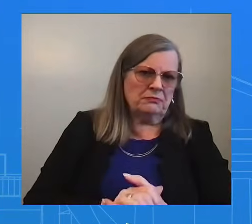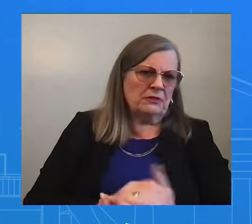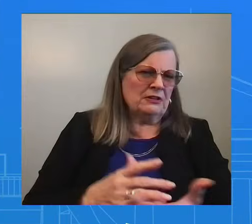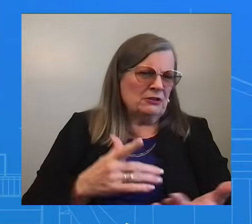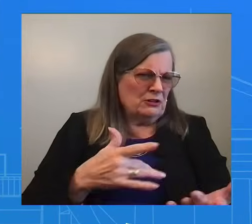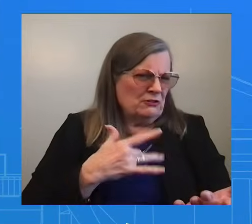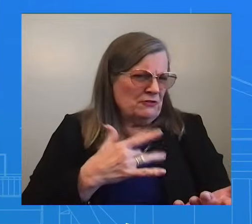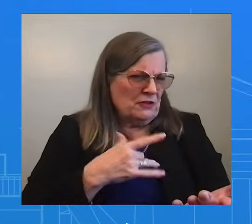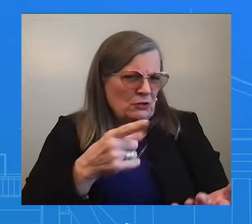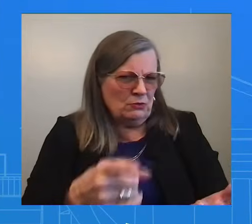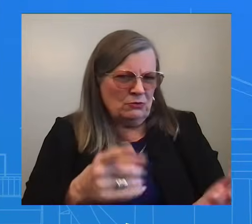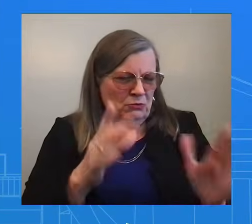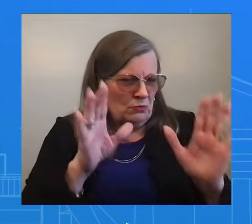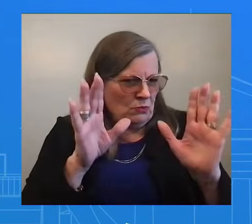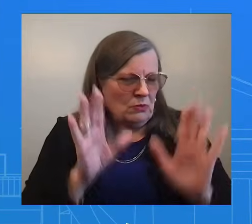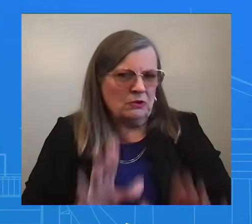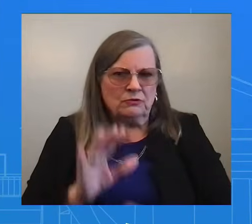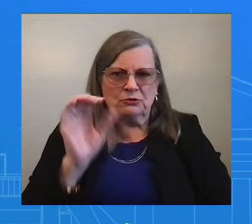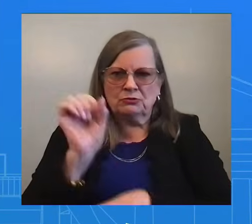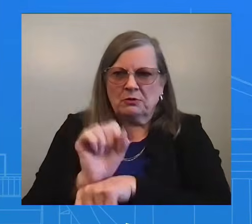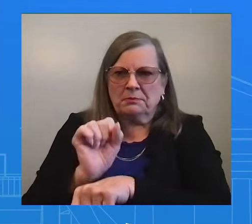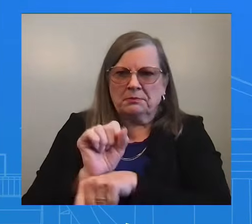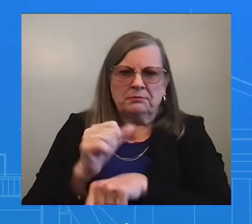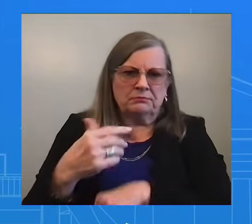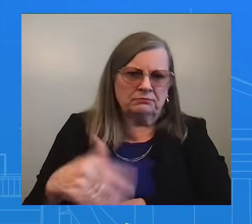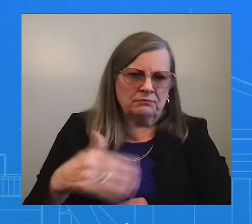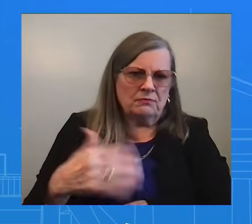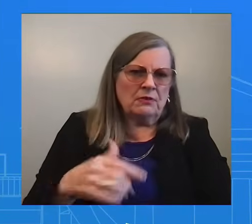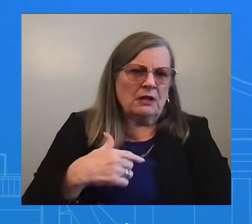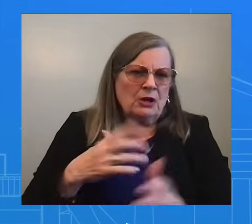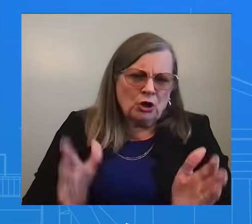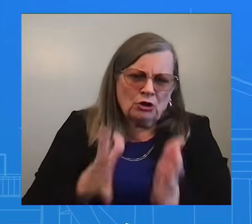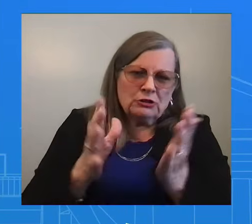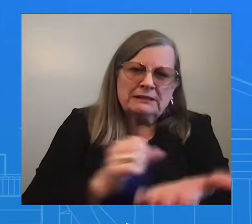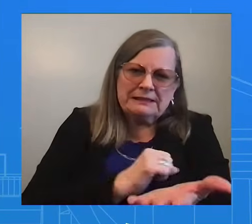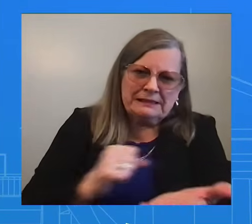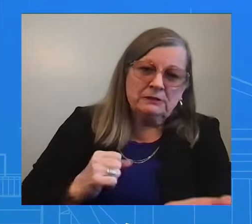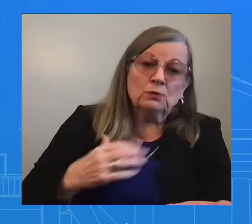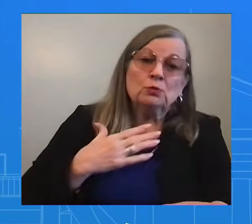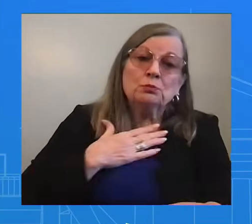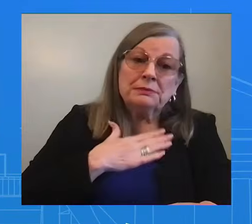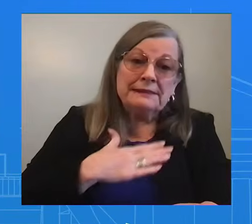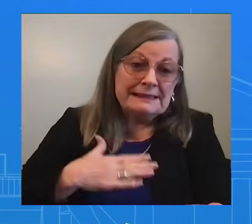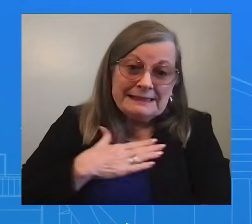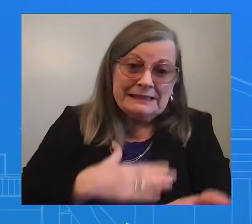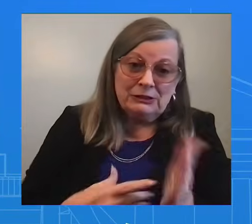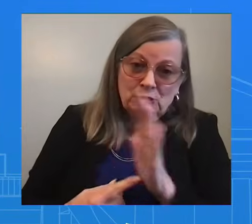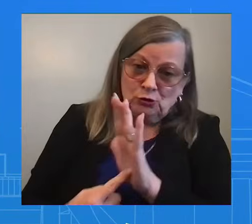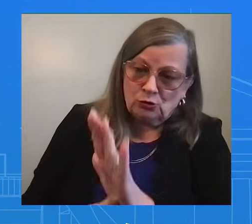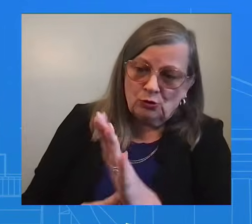And so, we urge Senate to take action -- swift action to confirm her for -- to confirm her as Secretary.